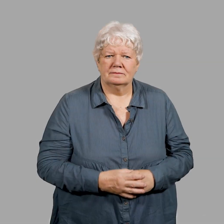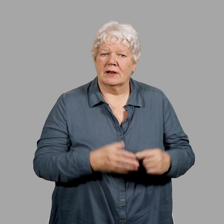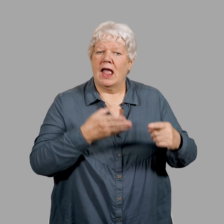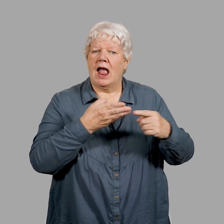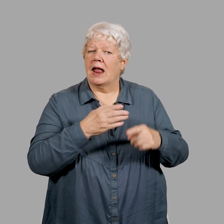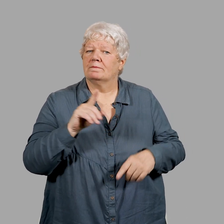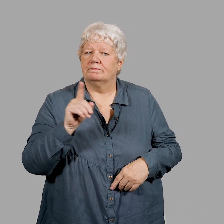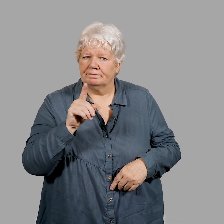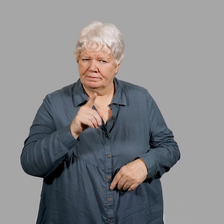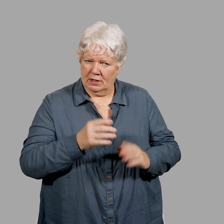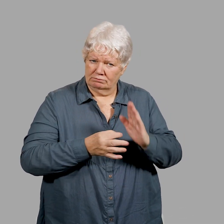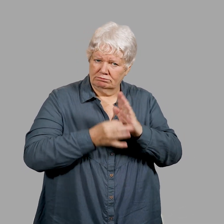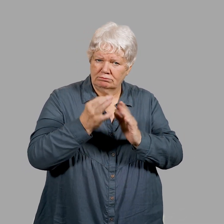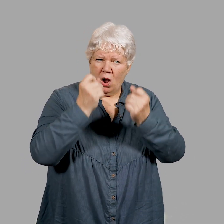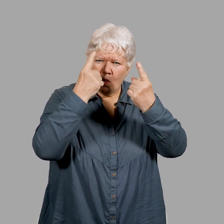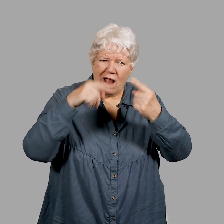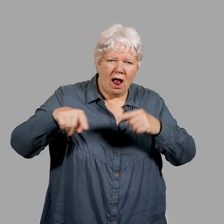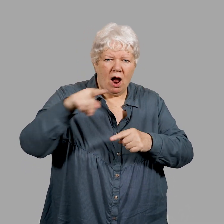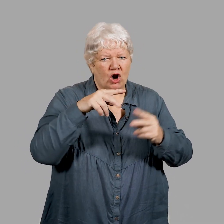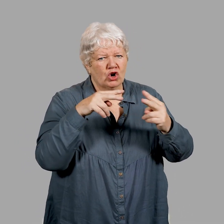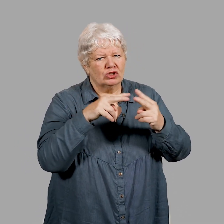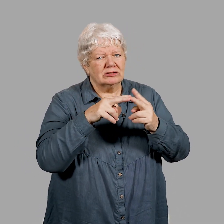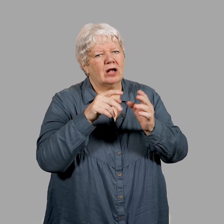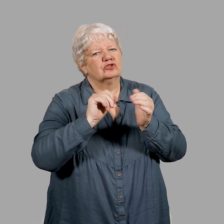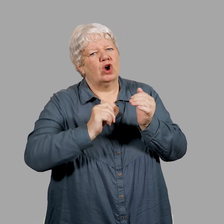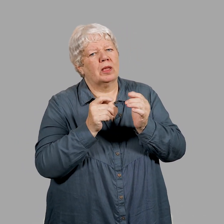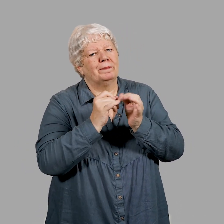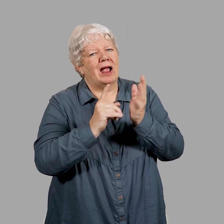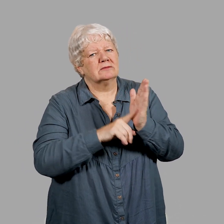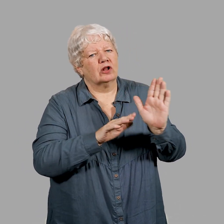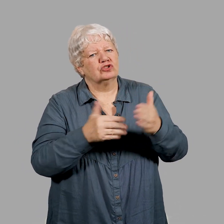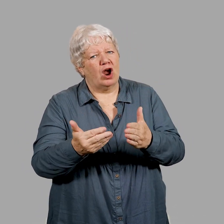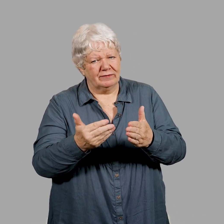Objective: Raise awareness of the Contact Scotland BSL service